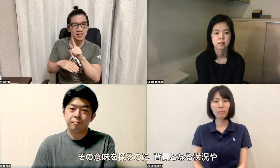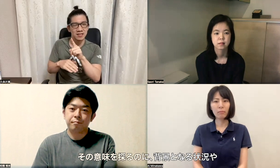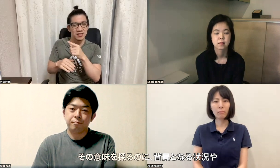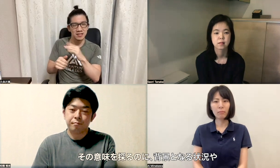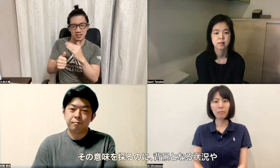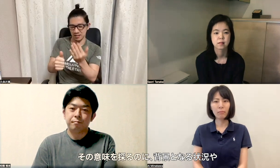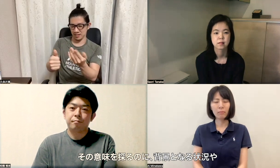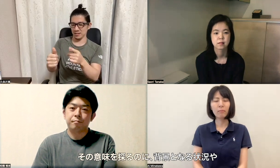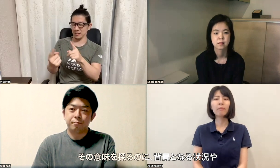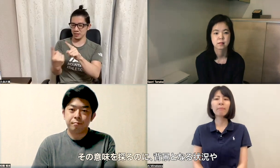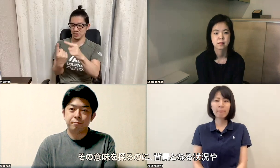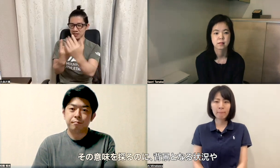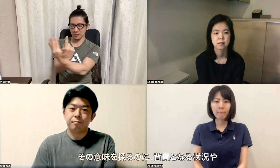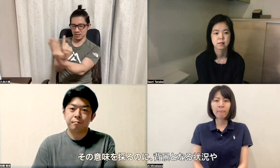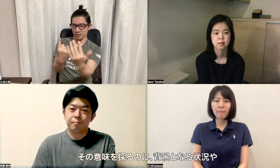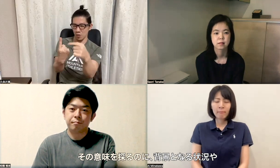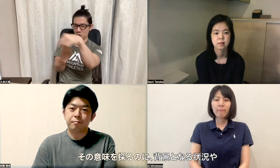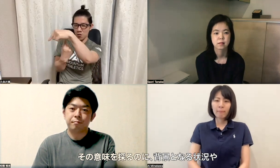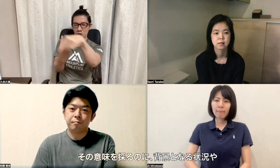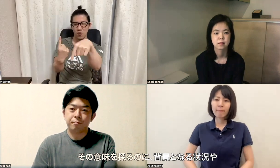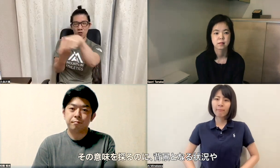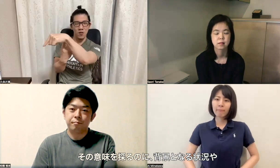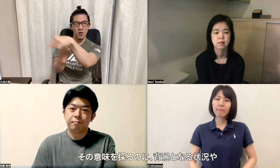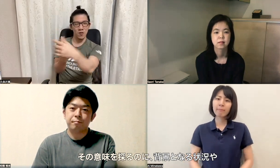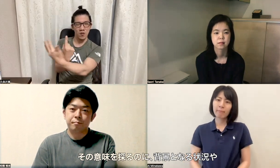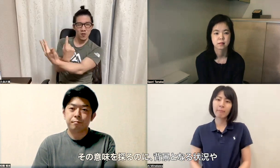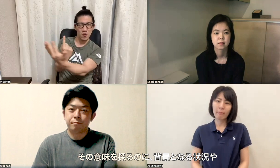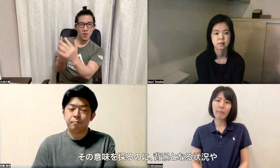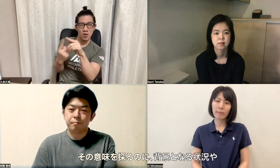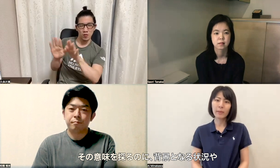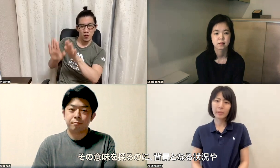In order to find out the meaning, we need to understand the background situation,